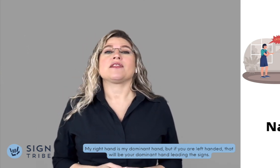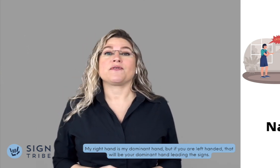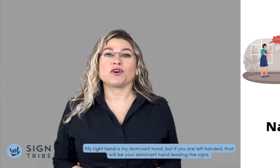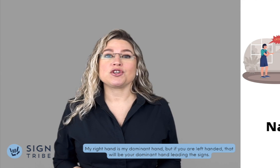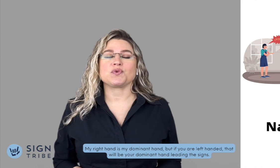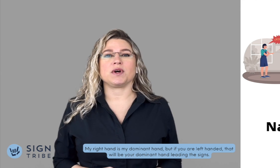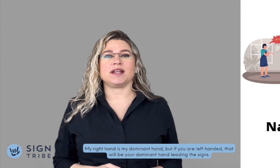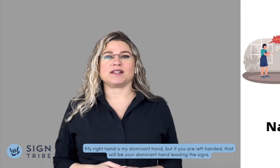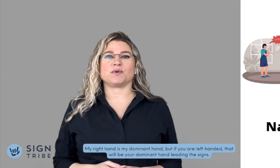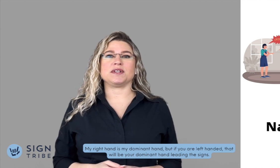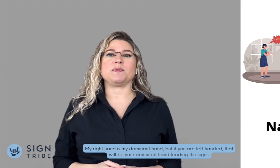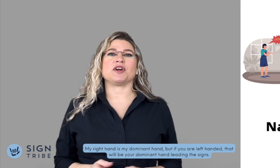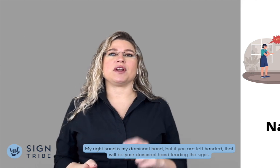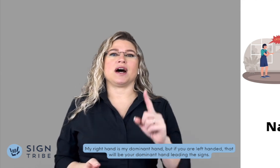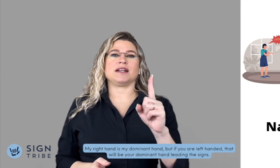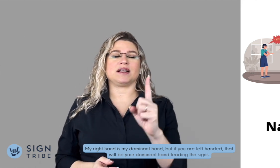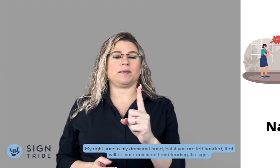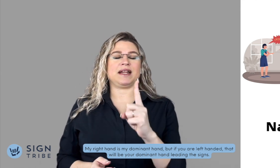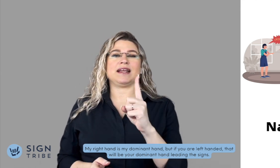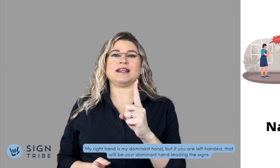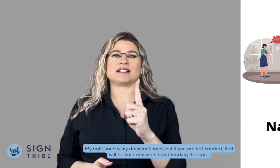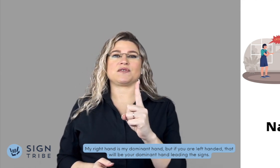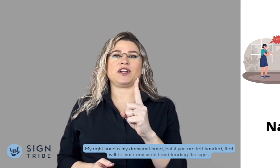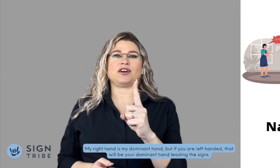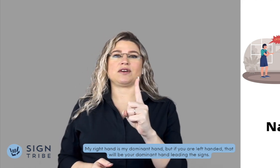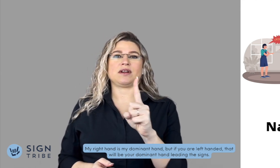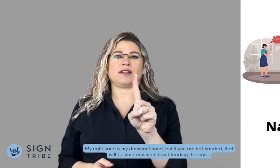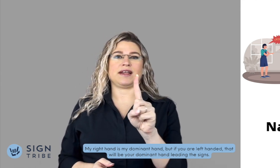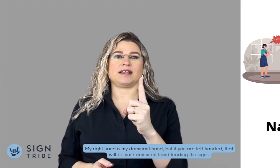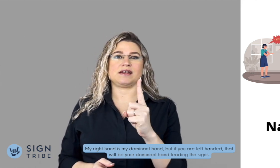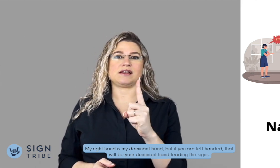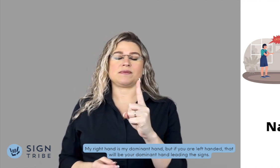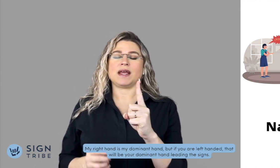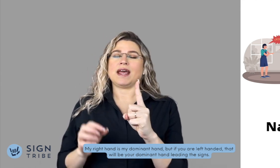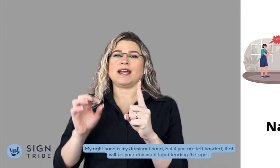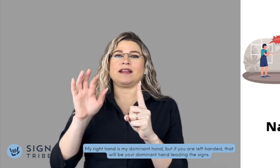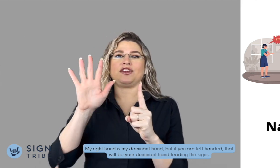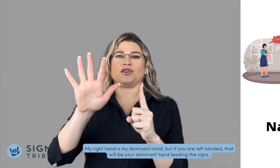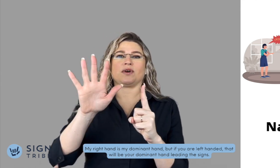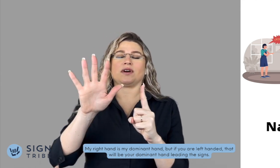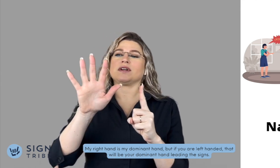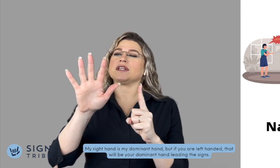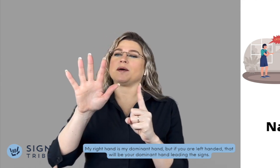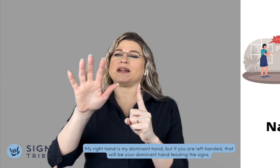The first one is going to be your non dominant index finger like this and then your dominant